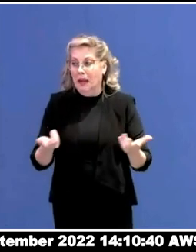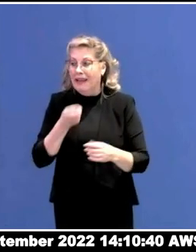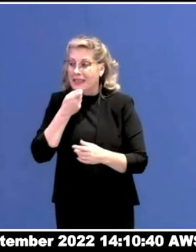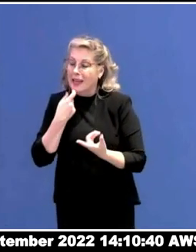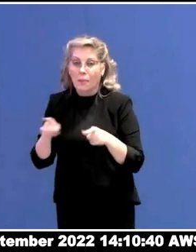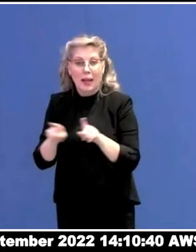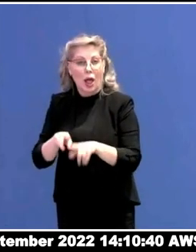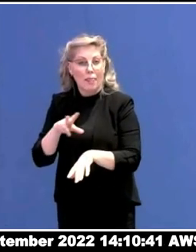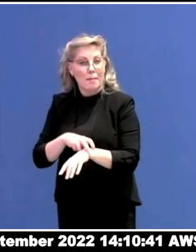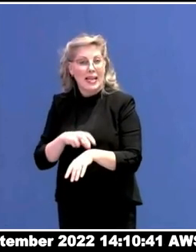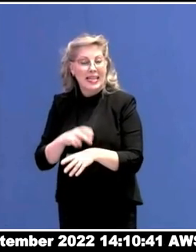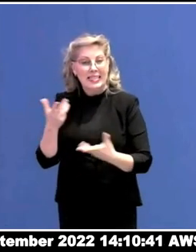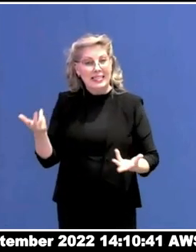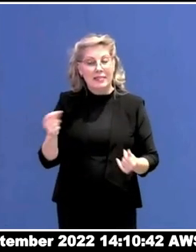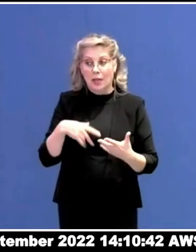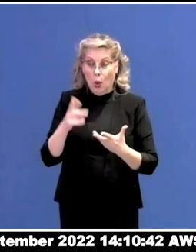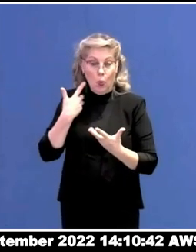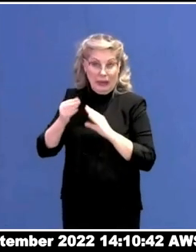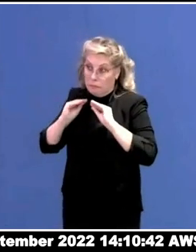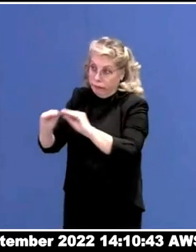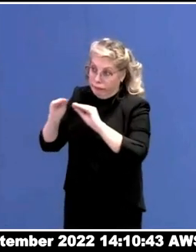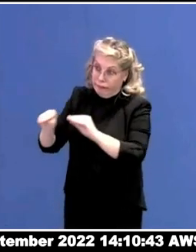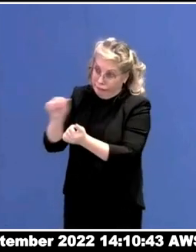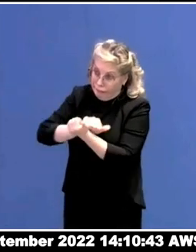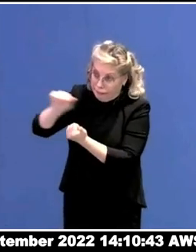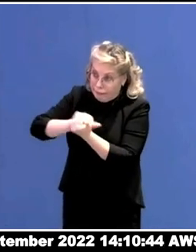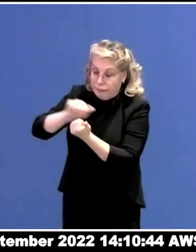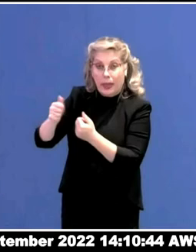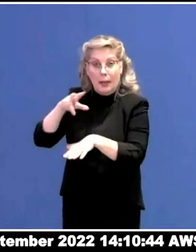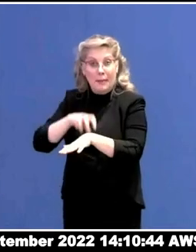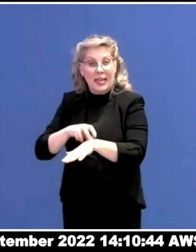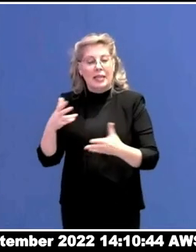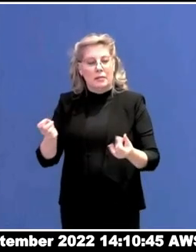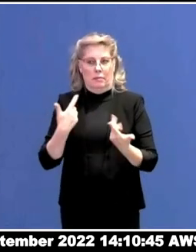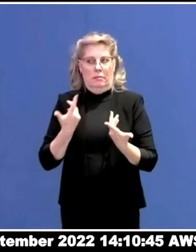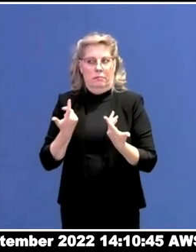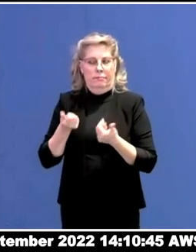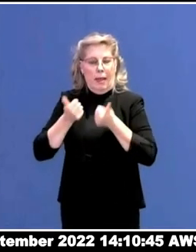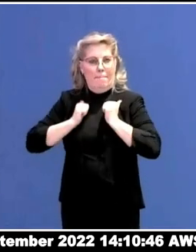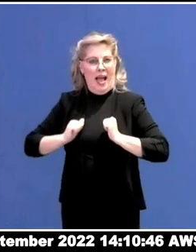have the same result. Where we need to focus is on education and training for people who are actually incarcerated.